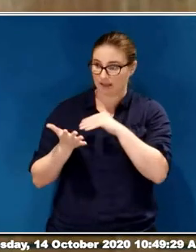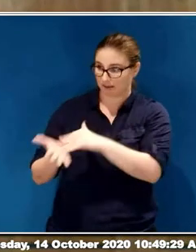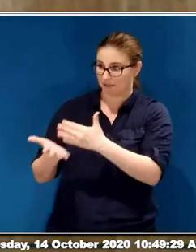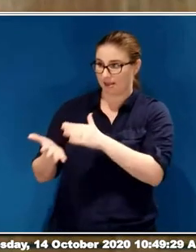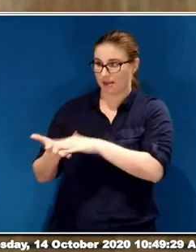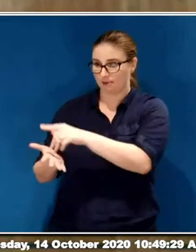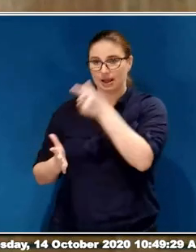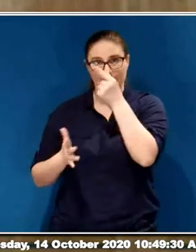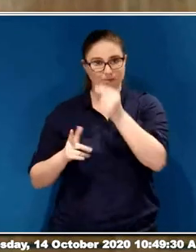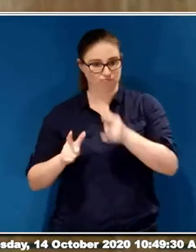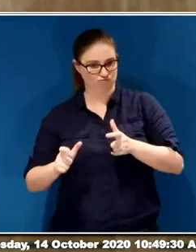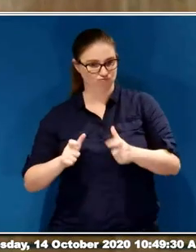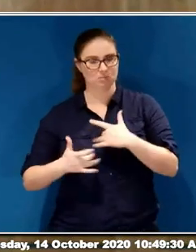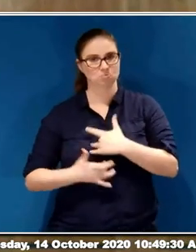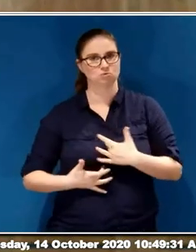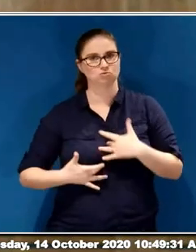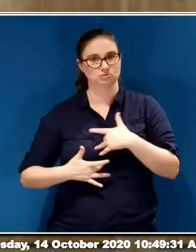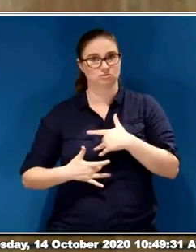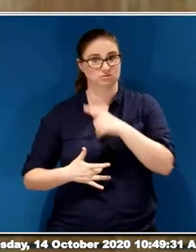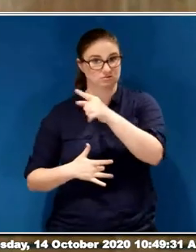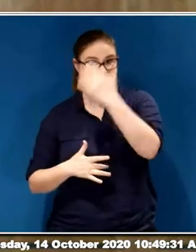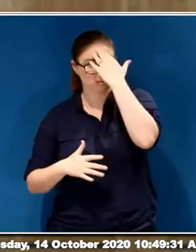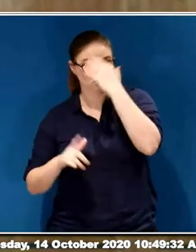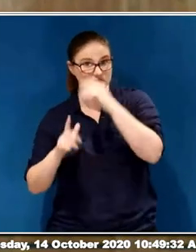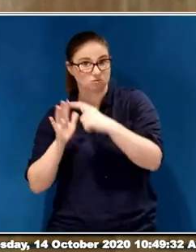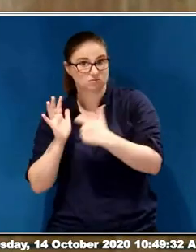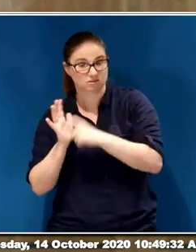to self-regulate particularly when he is heightened.